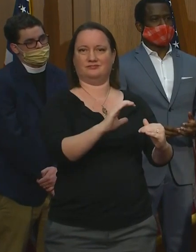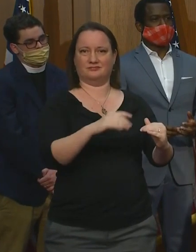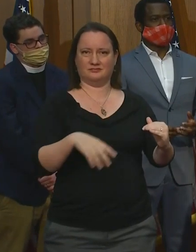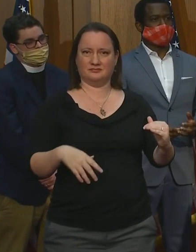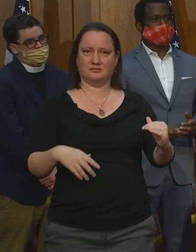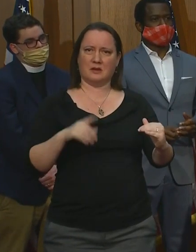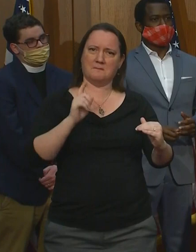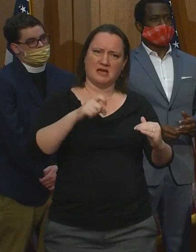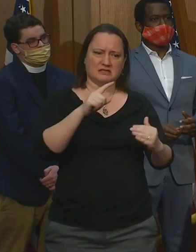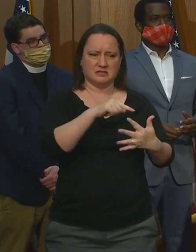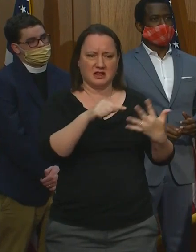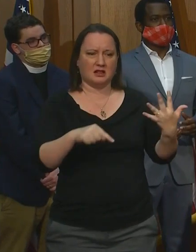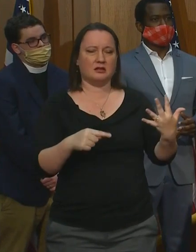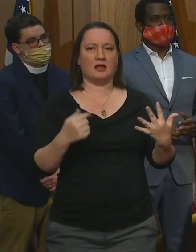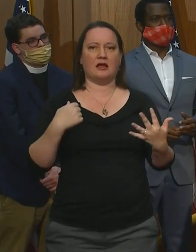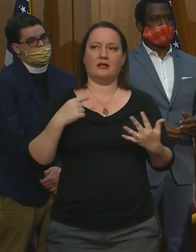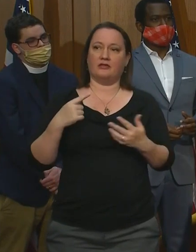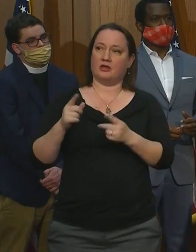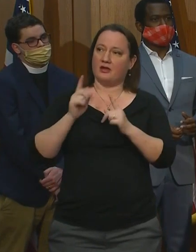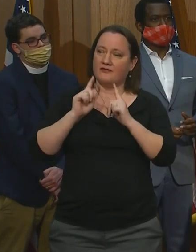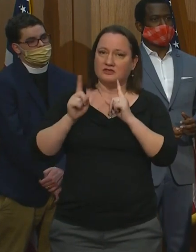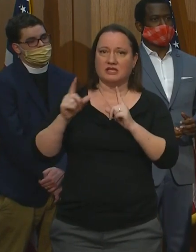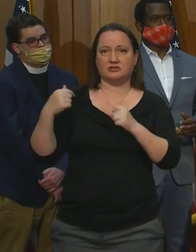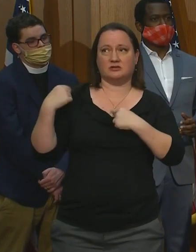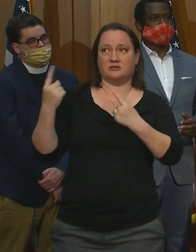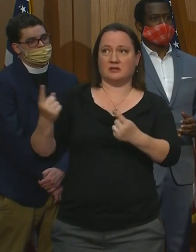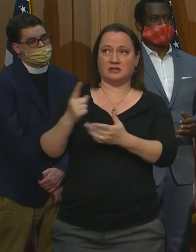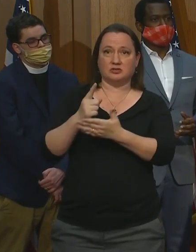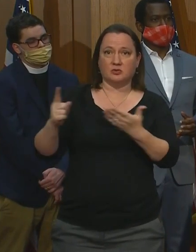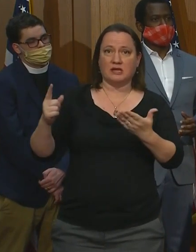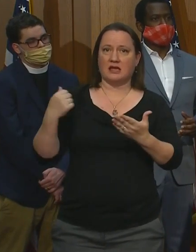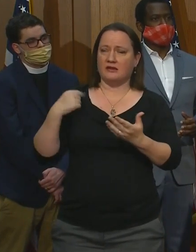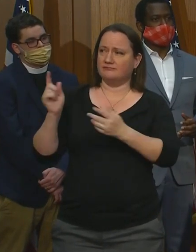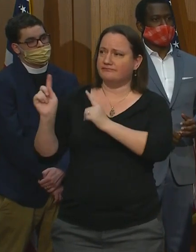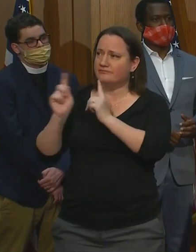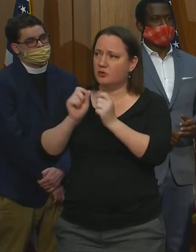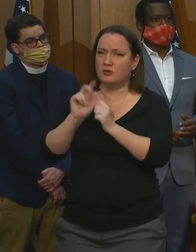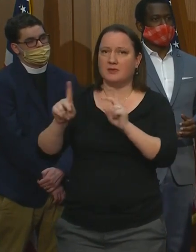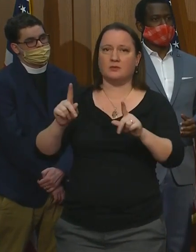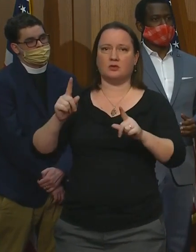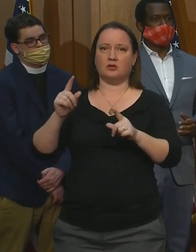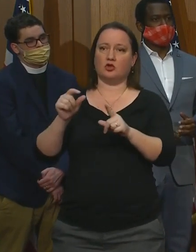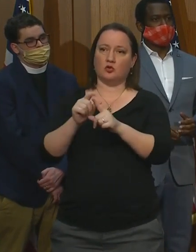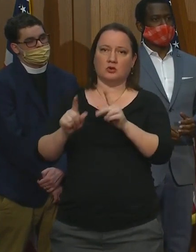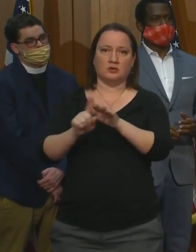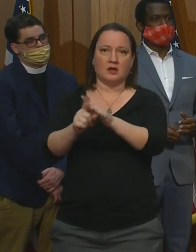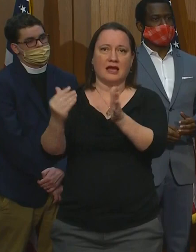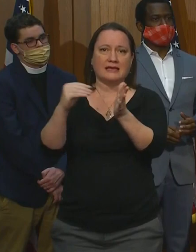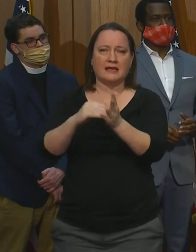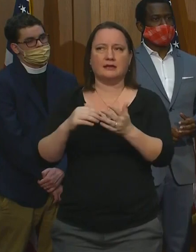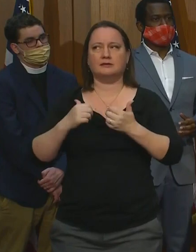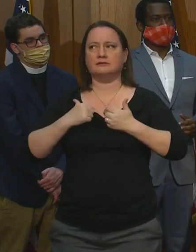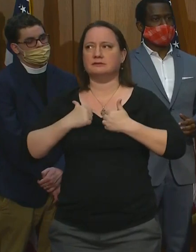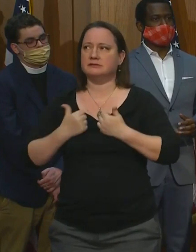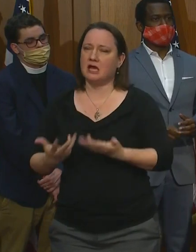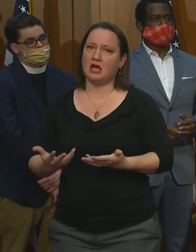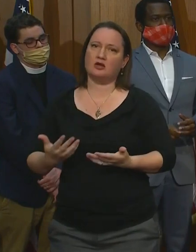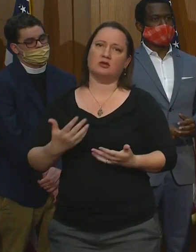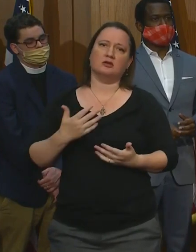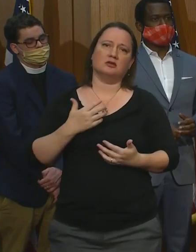I'VE HAD OVER THE PAST WEEK. I'VE HEARD SO MANY TIMES LIKE